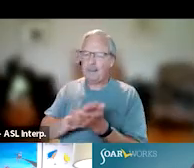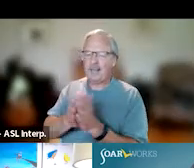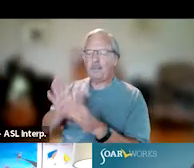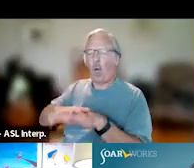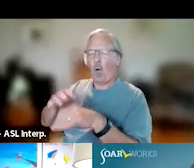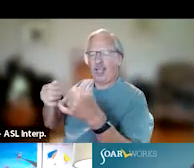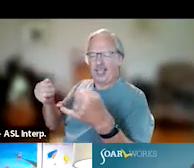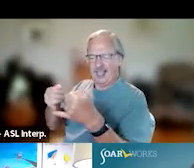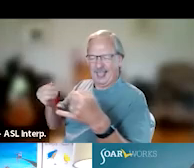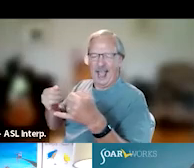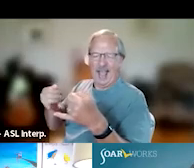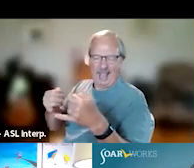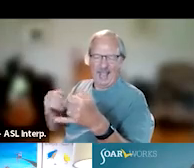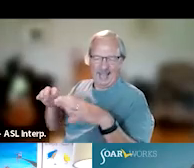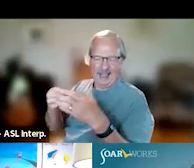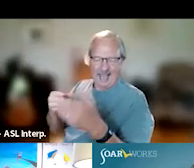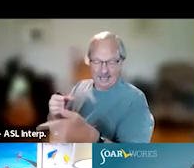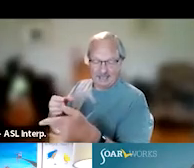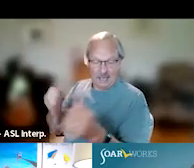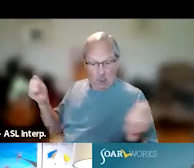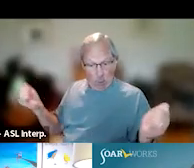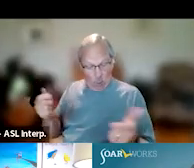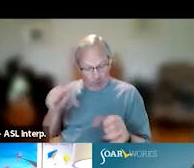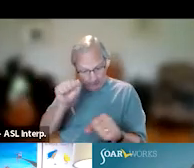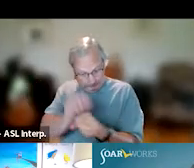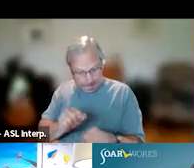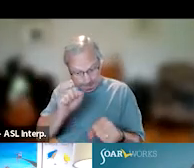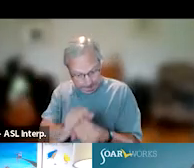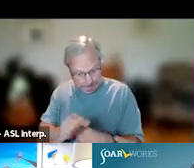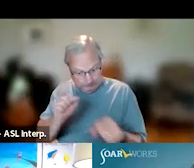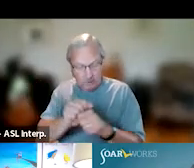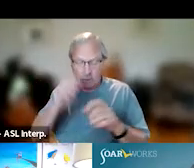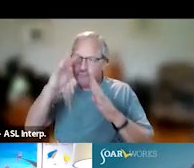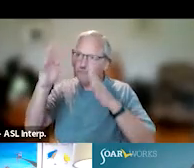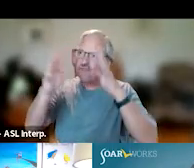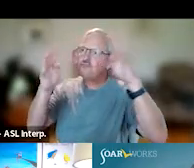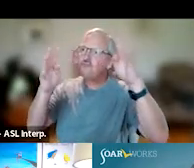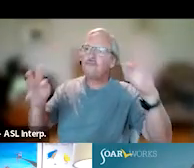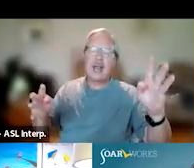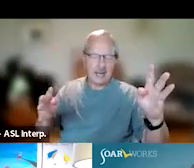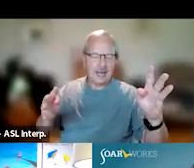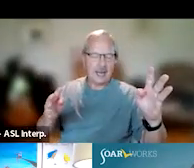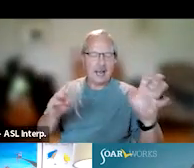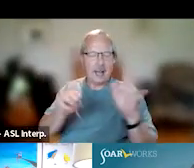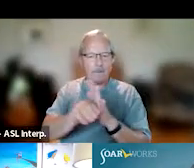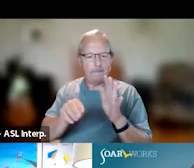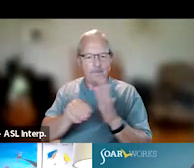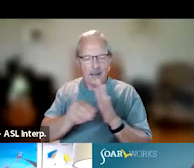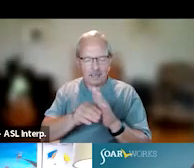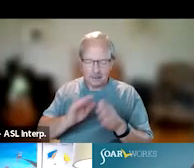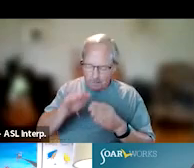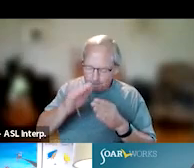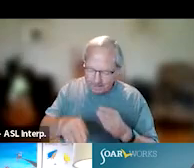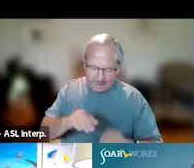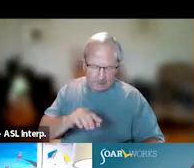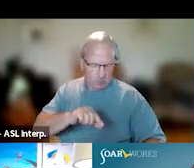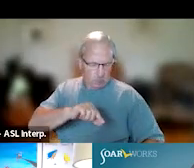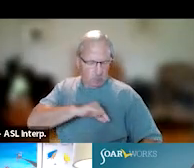all of that work went into creating a model of submitting complete quality applications.